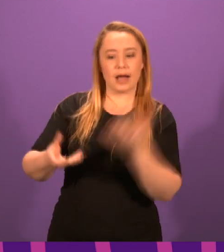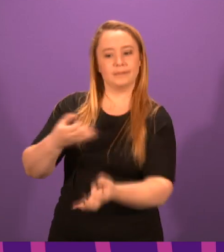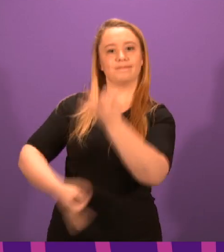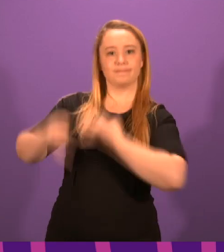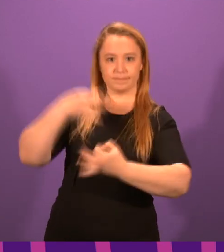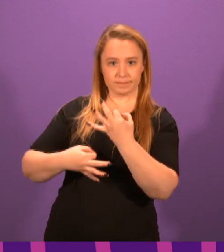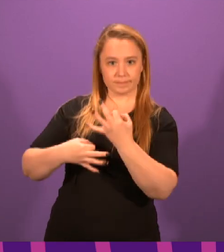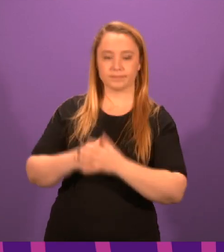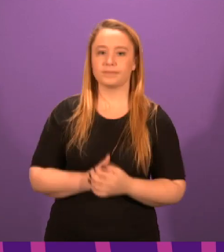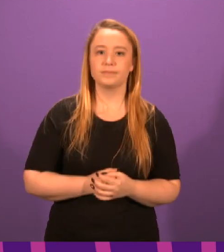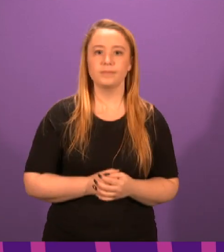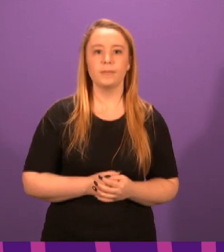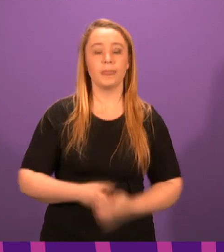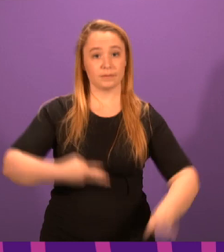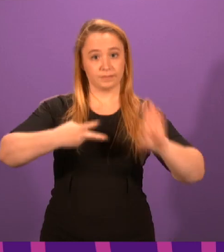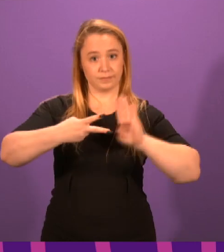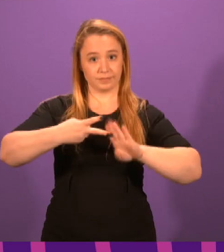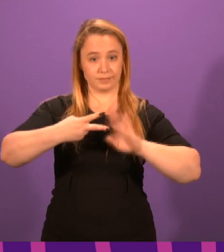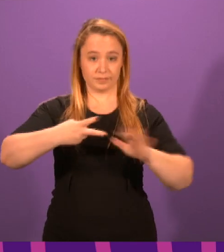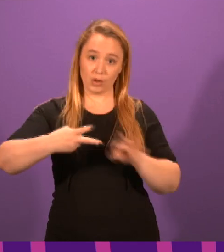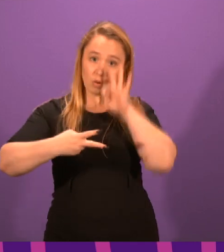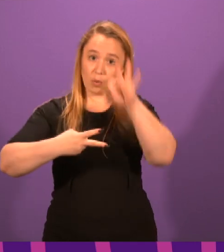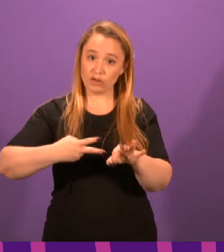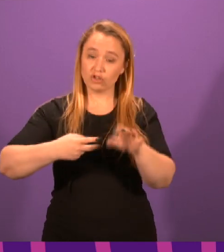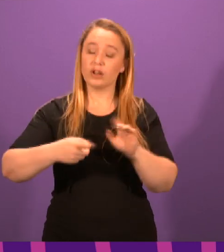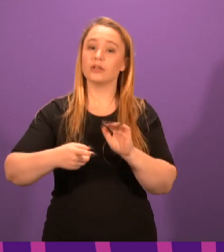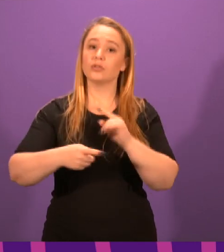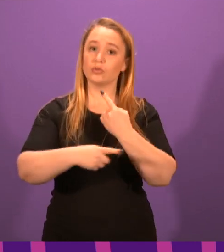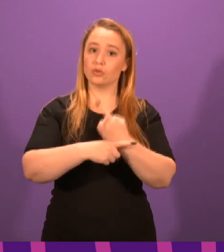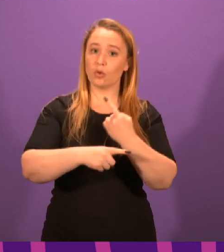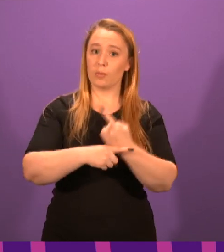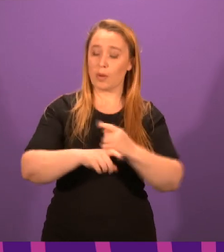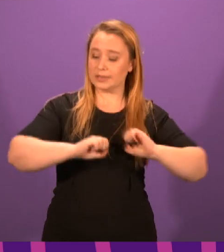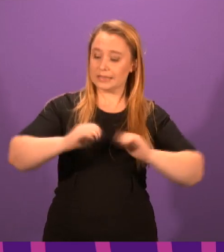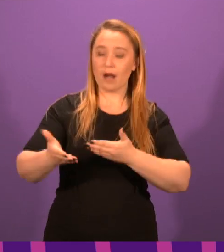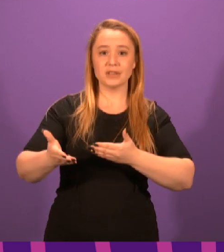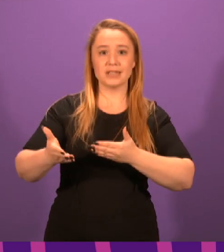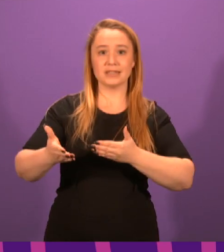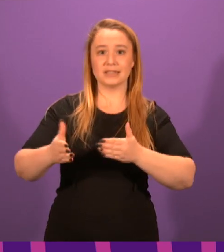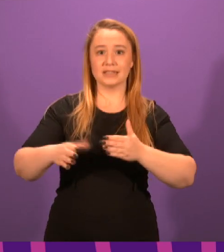On the member’s second question about where we might have to pause or slow down the delivery